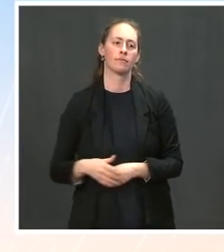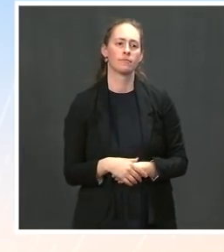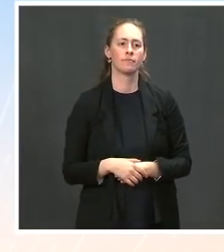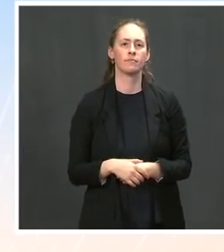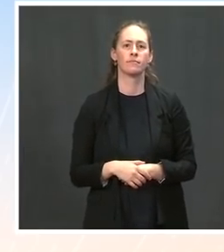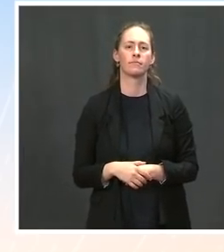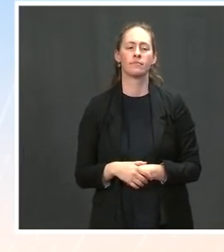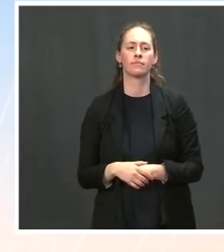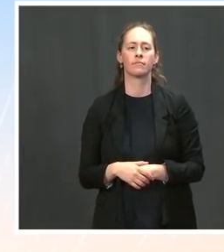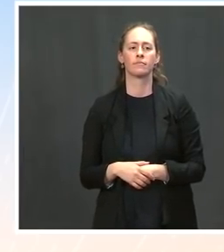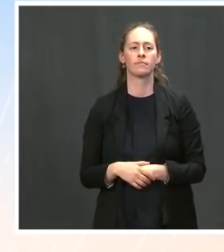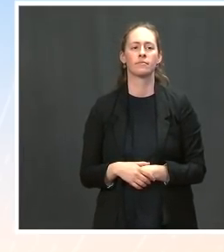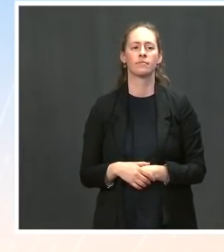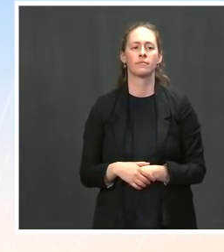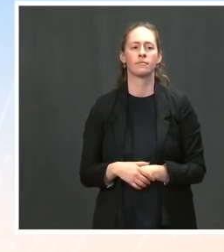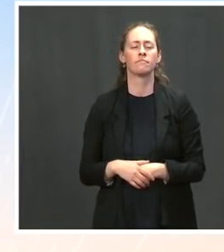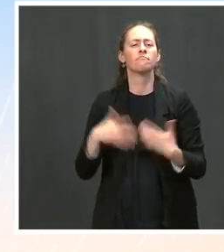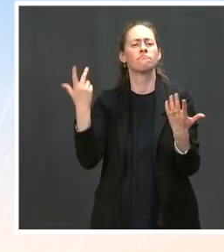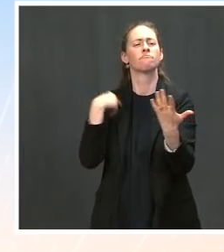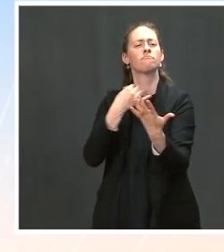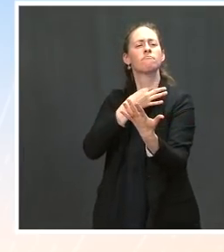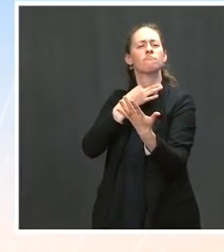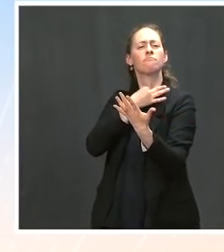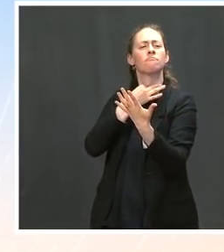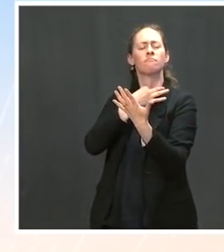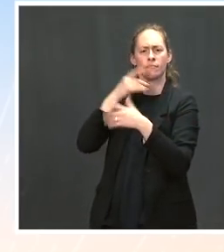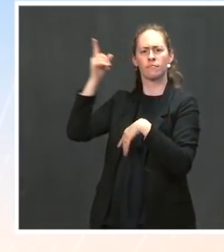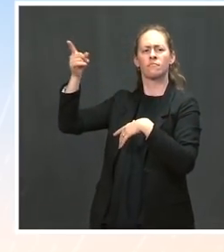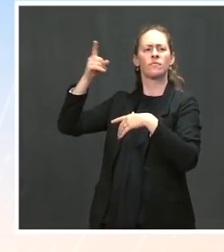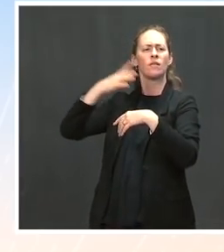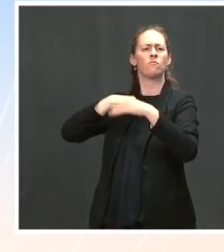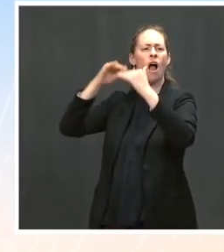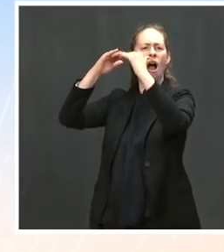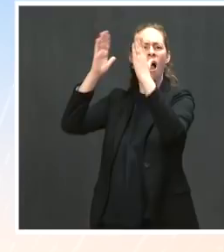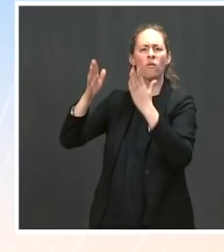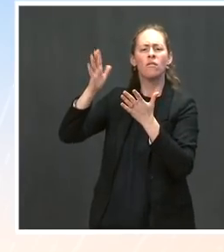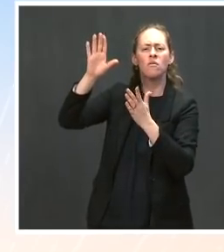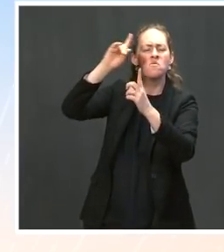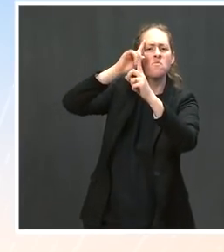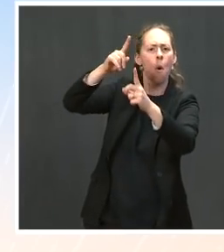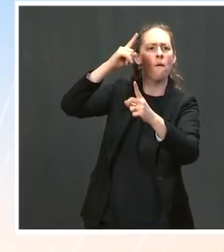the White House's goals for the Climate Summit later this week? Ms. Psaki: Sure. The Press: And were they pleased to hear